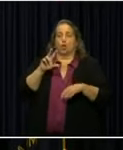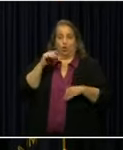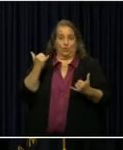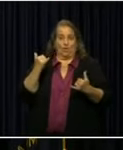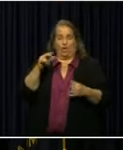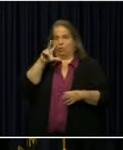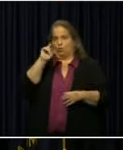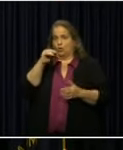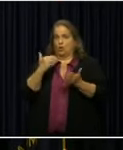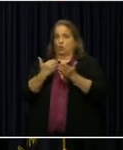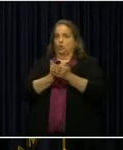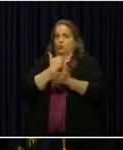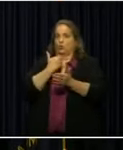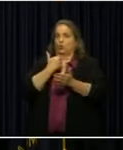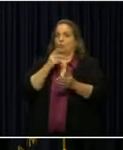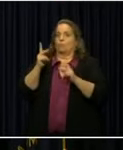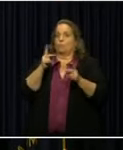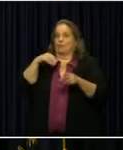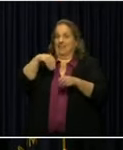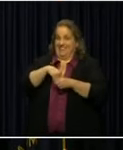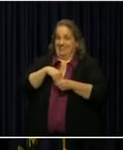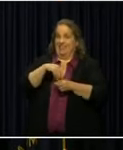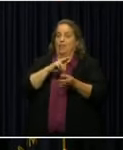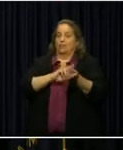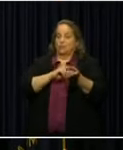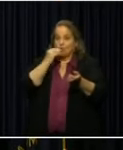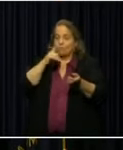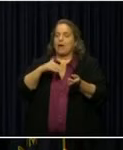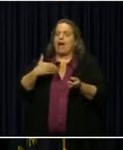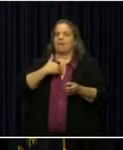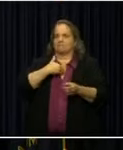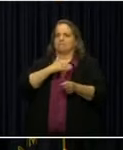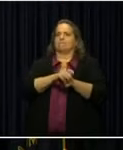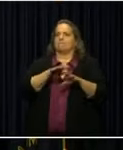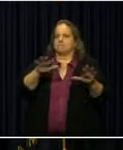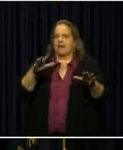PARTNERSHIP HAD GROWN SIGNIFICANTLY. THESE ARE THE STATES THAT ARE